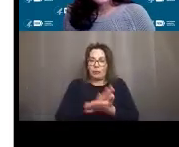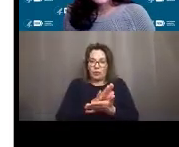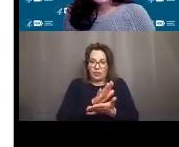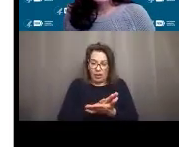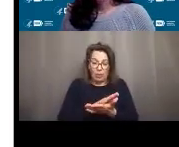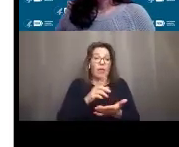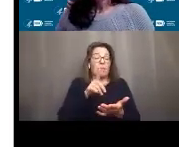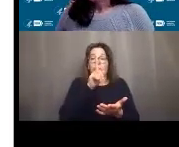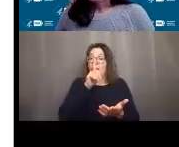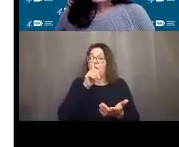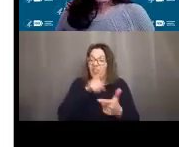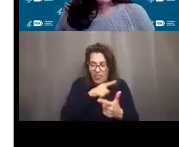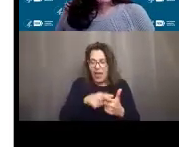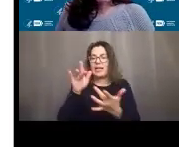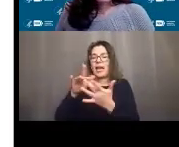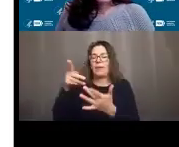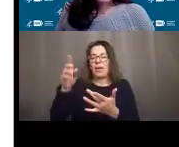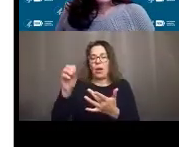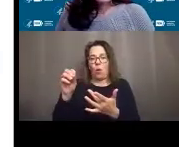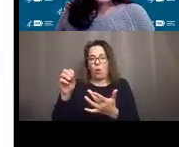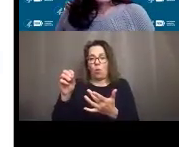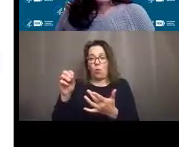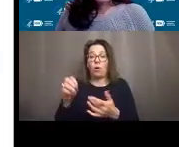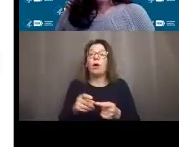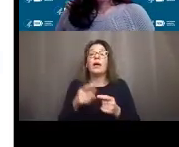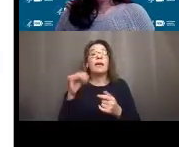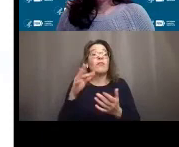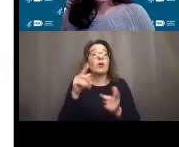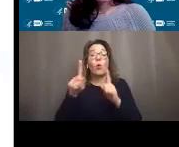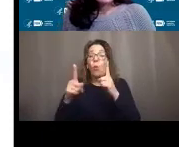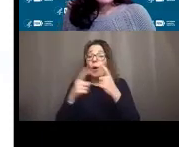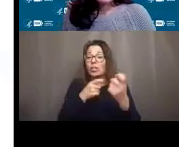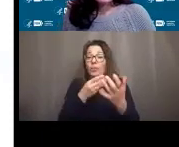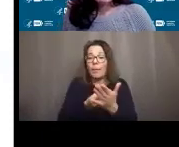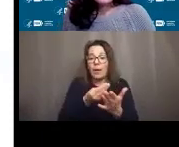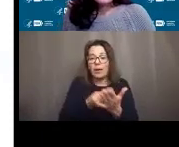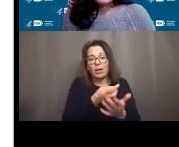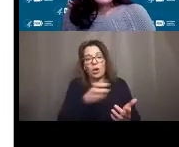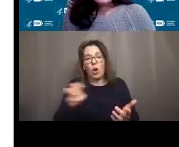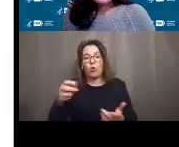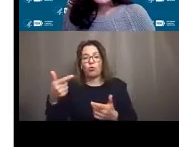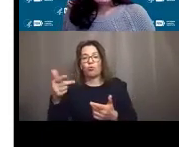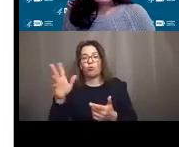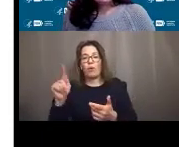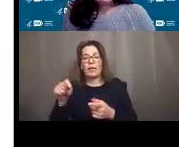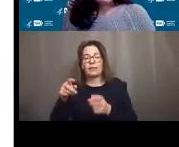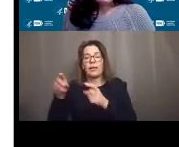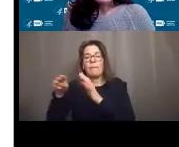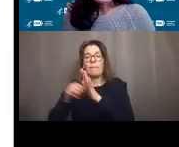There's a couple of new programs this year. This is offered through most of the institutes at the NIH.